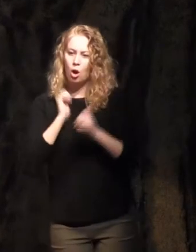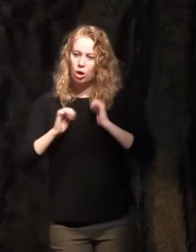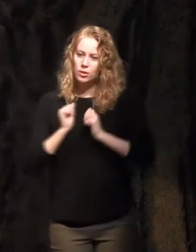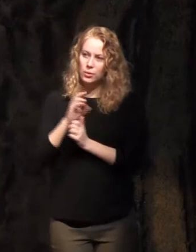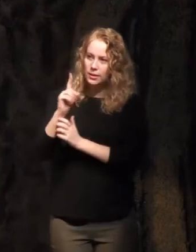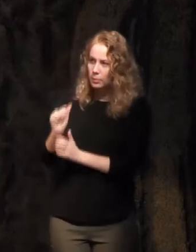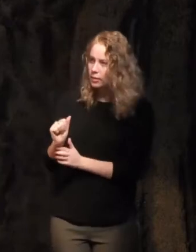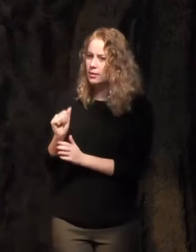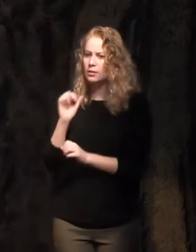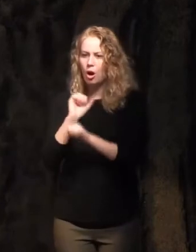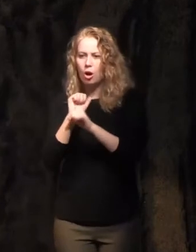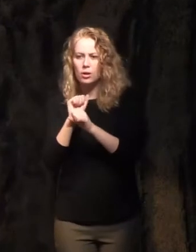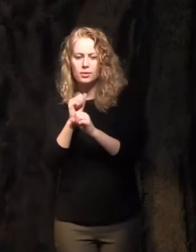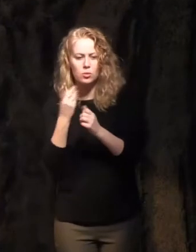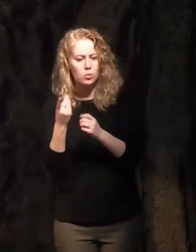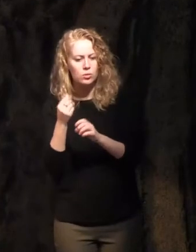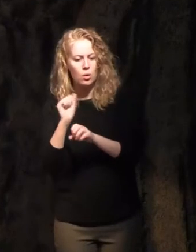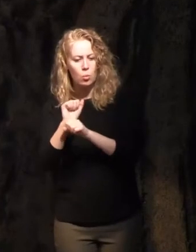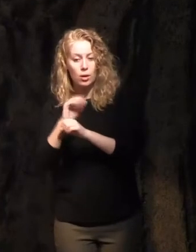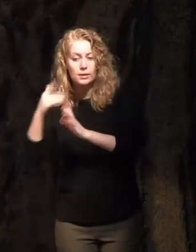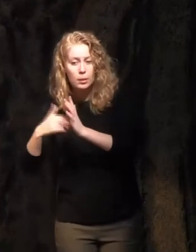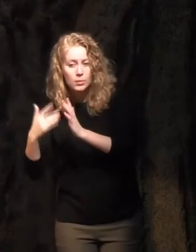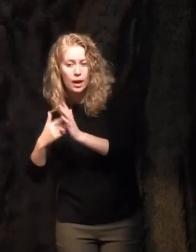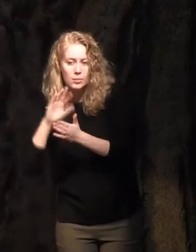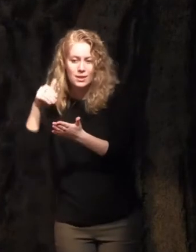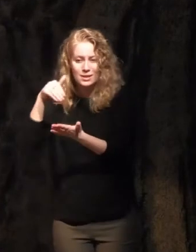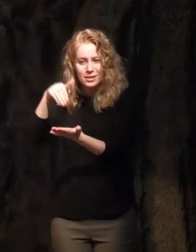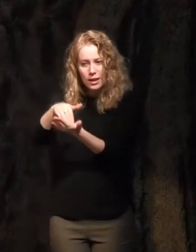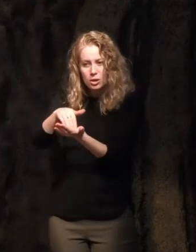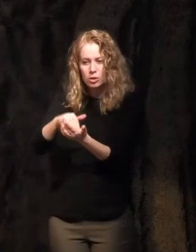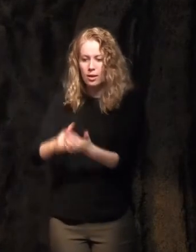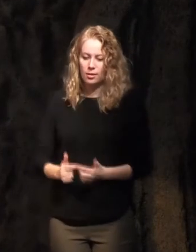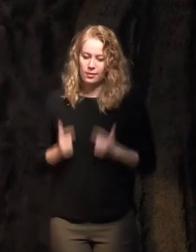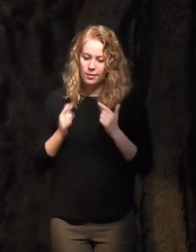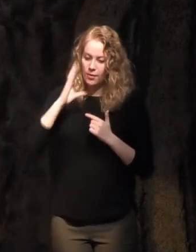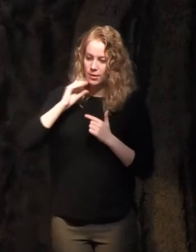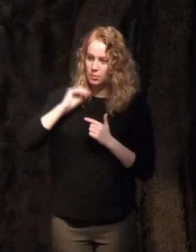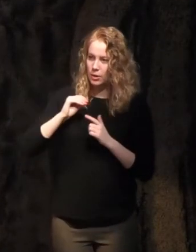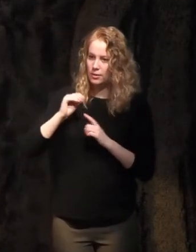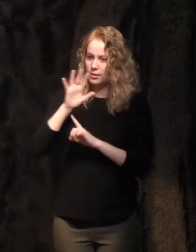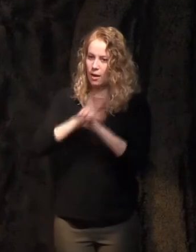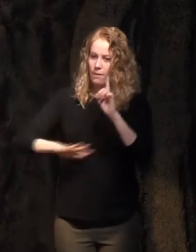Artists whose work sometimes, but not always centers the lives and experiences of those with histories